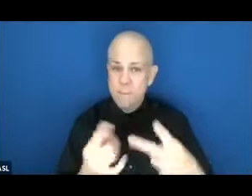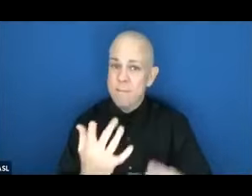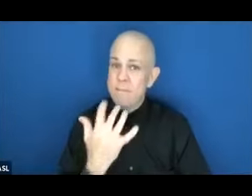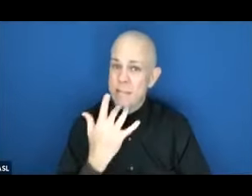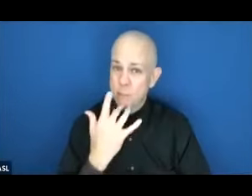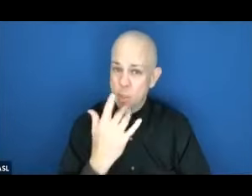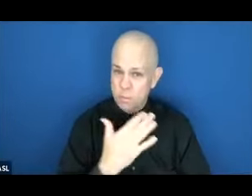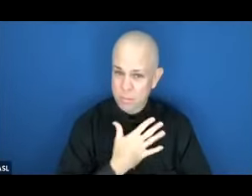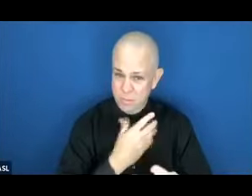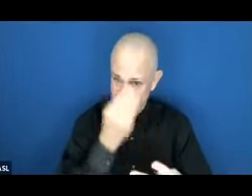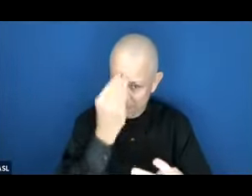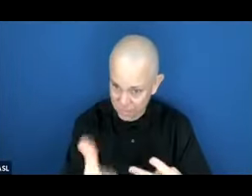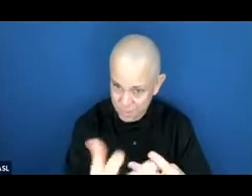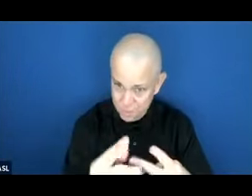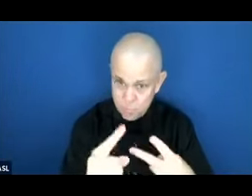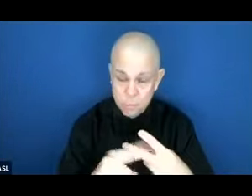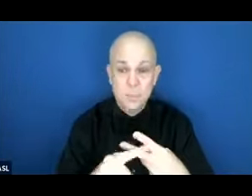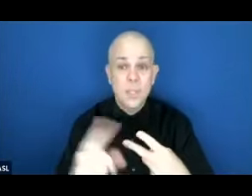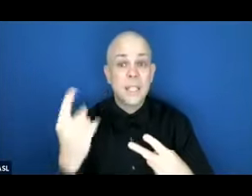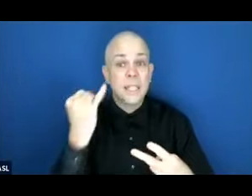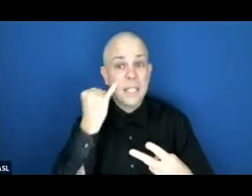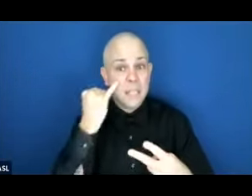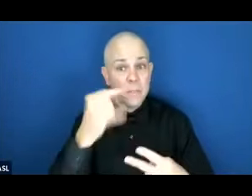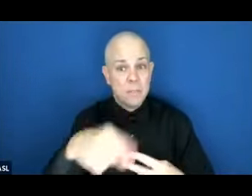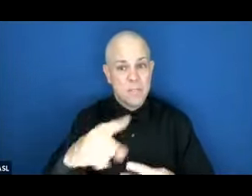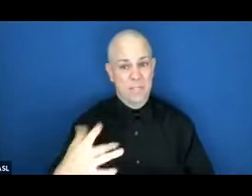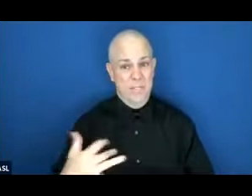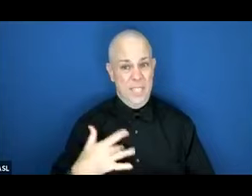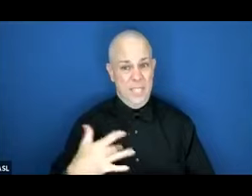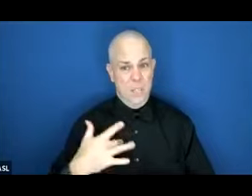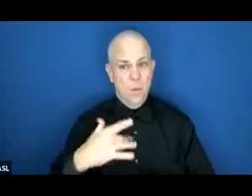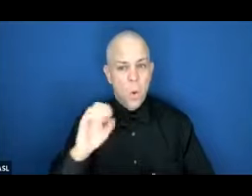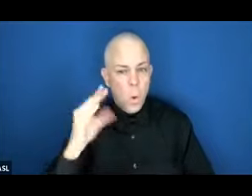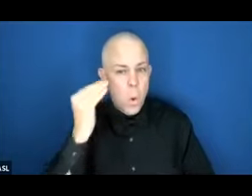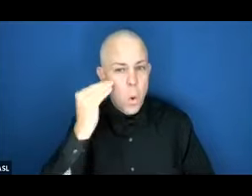to fly a drone around the fire area please let them know